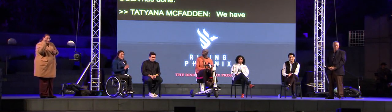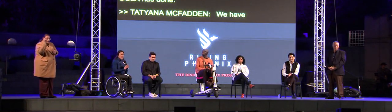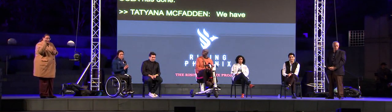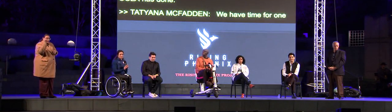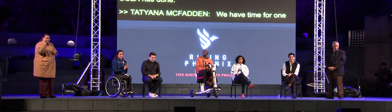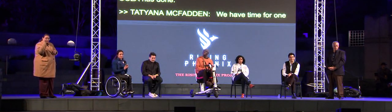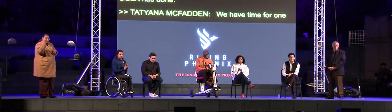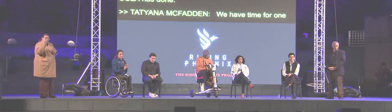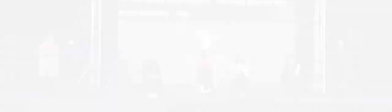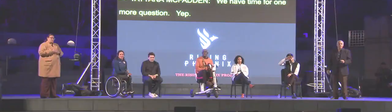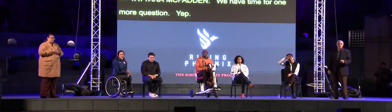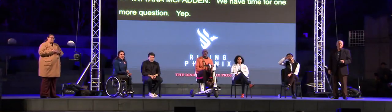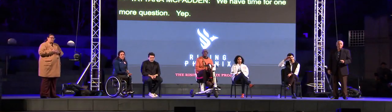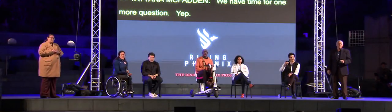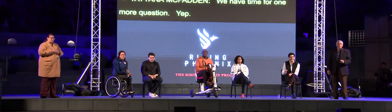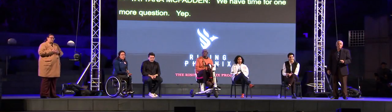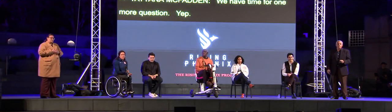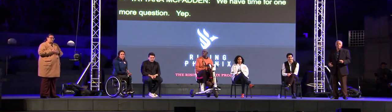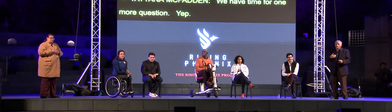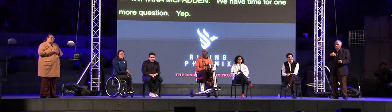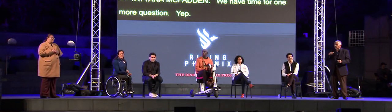Yep. Hi there. I love the movie.